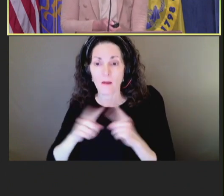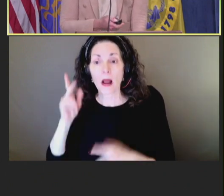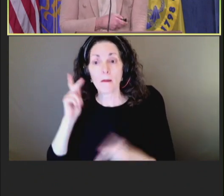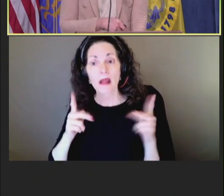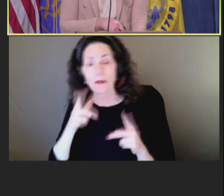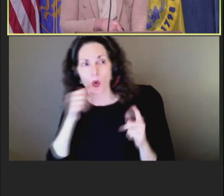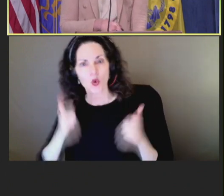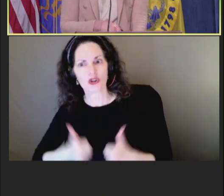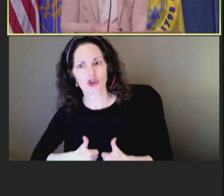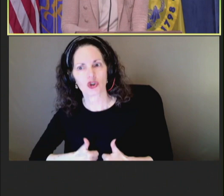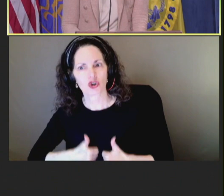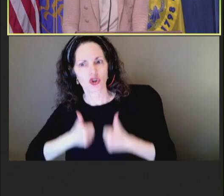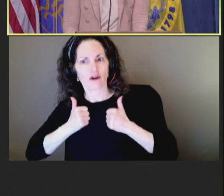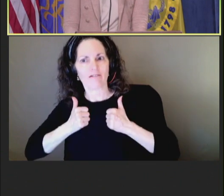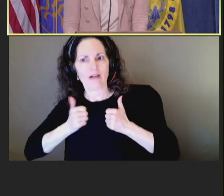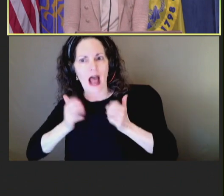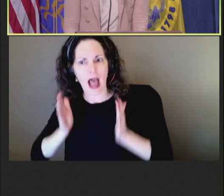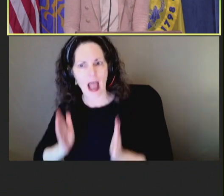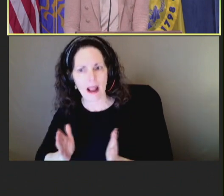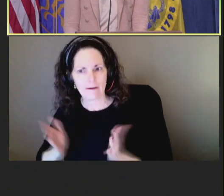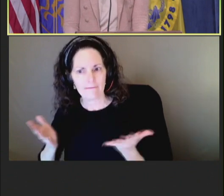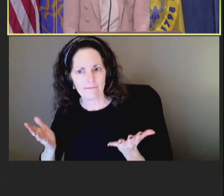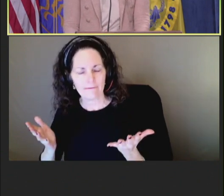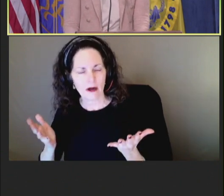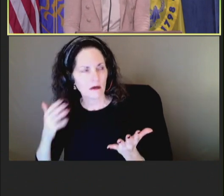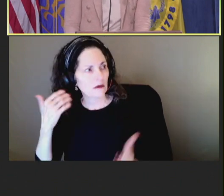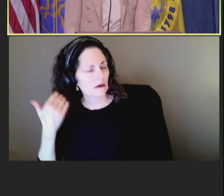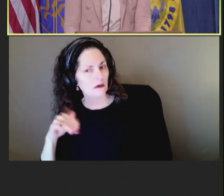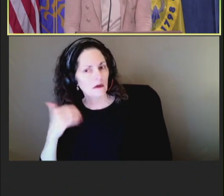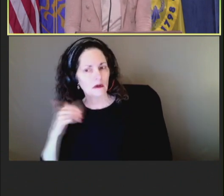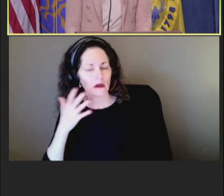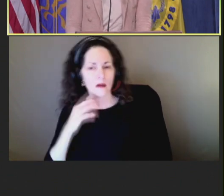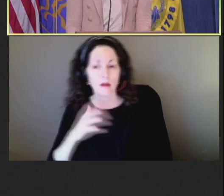And the reality is, I would argue, that breast cancer has been normalized in spite of some of